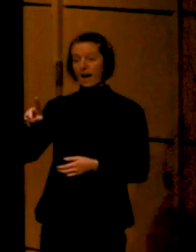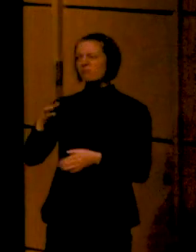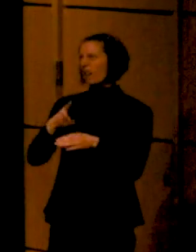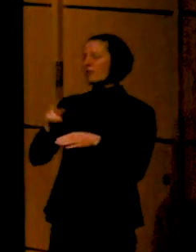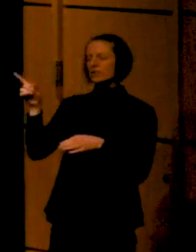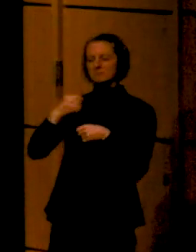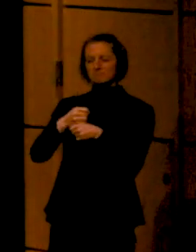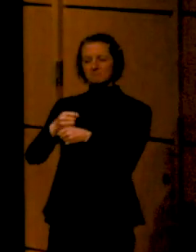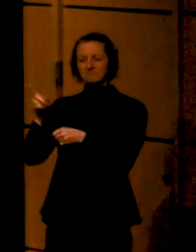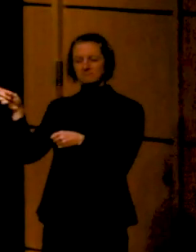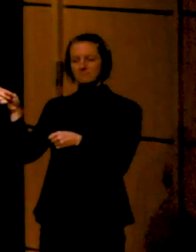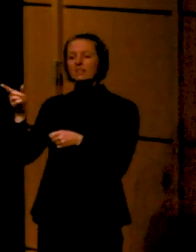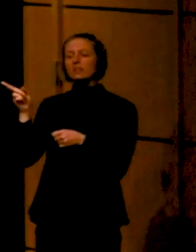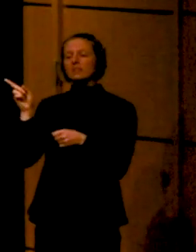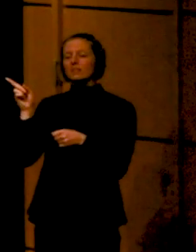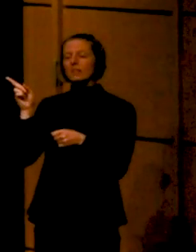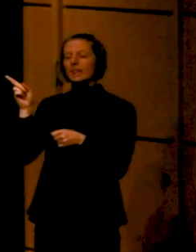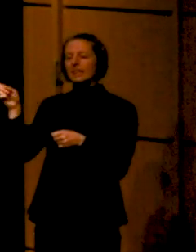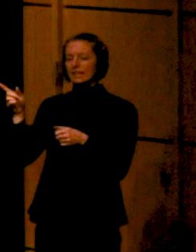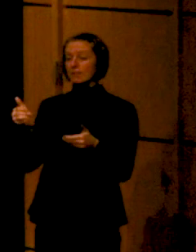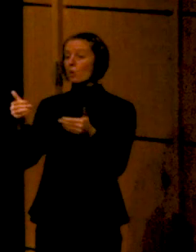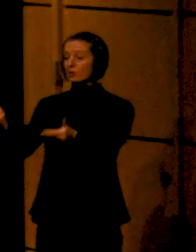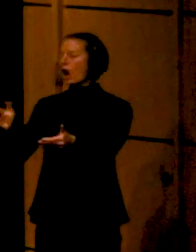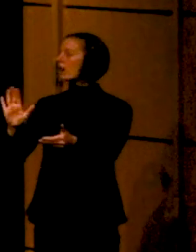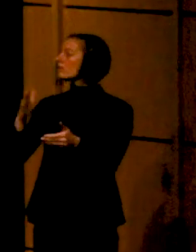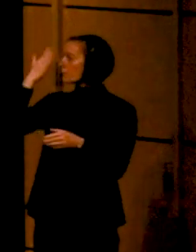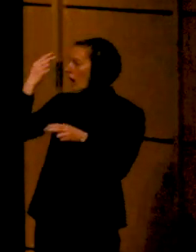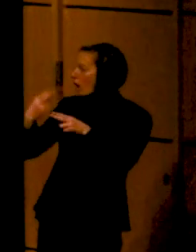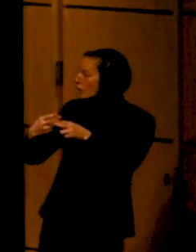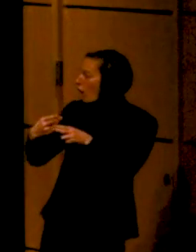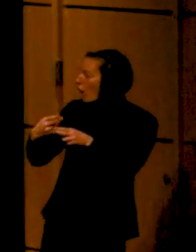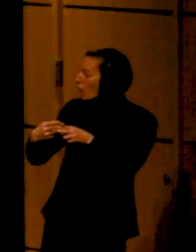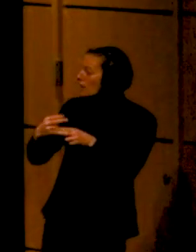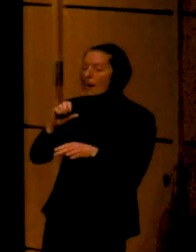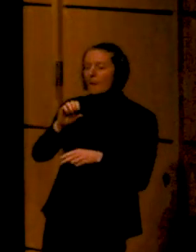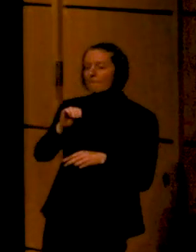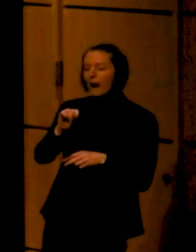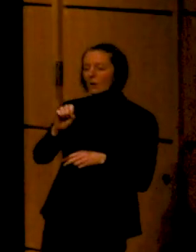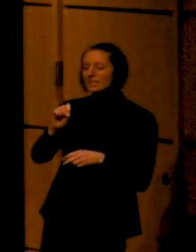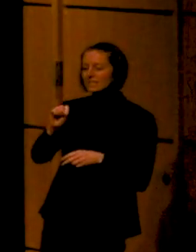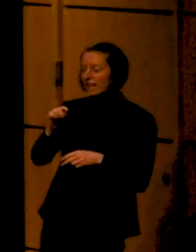I forgotten to tell you, it's entitled Mount St. Helens thin place based on the Celtic